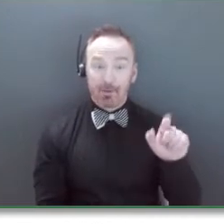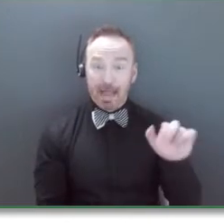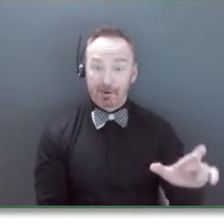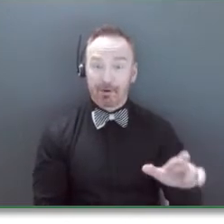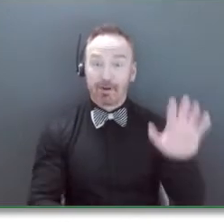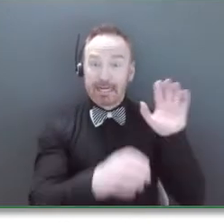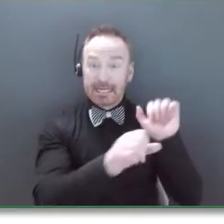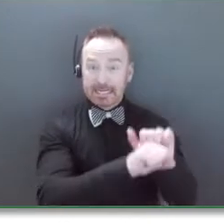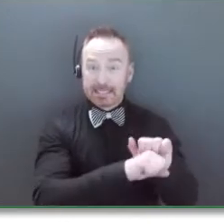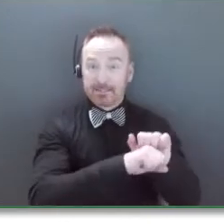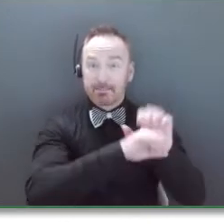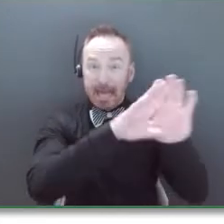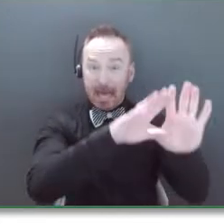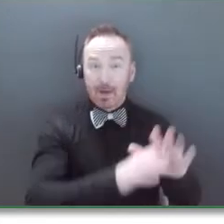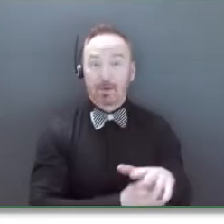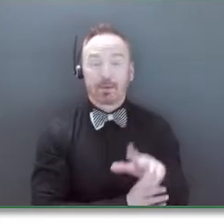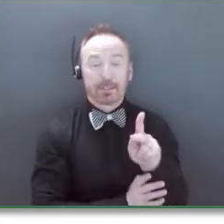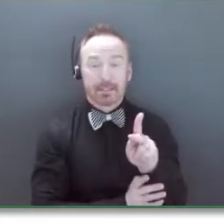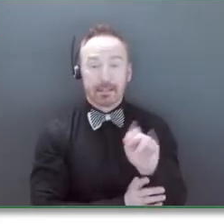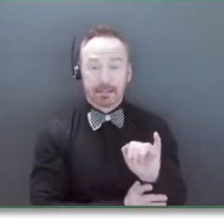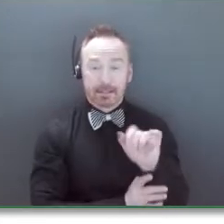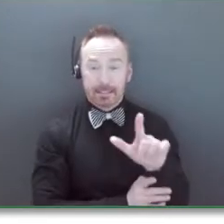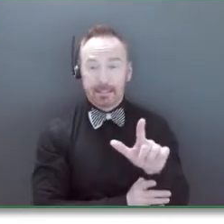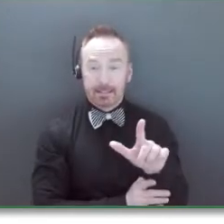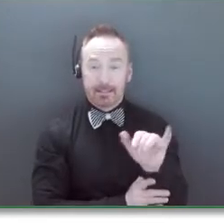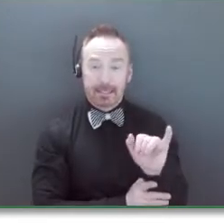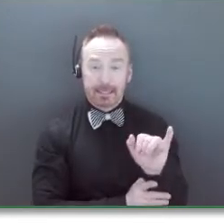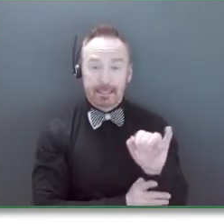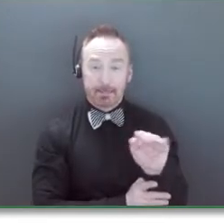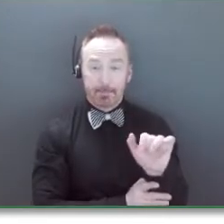which has actually happened on several occasions. I believe at least